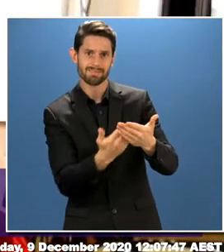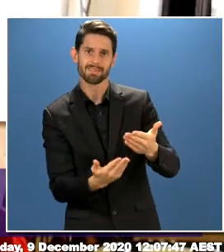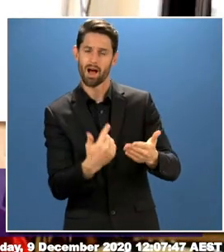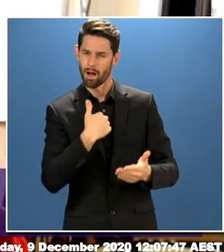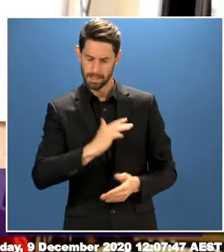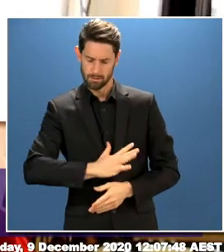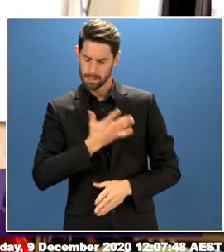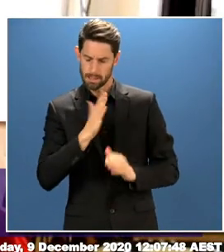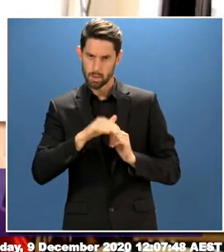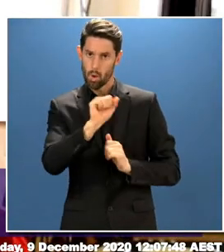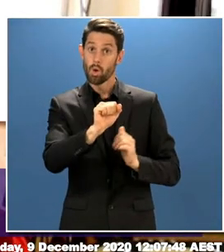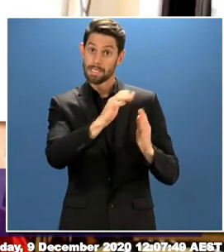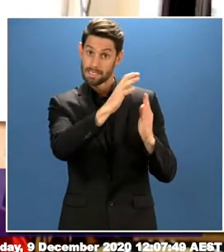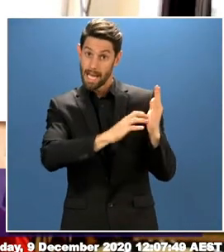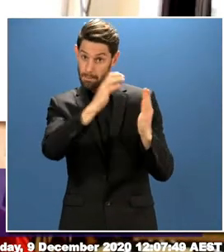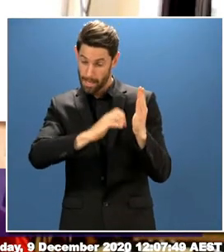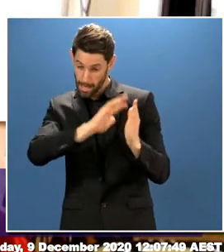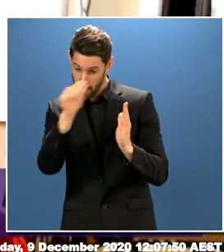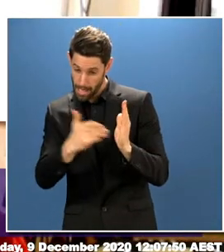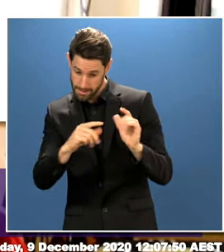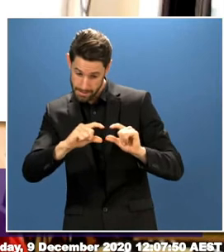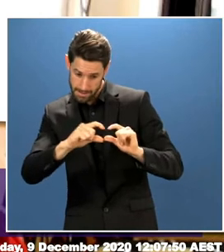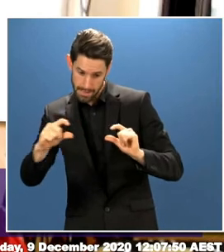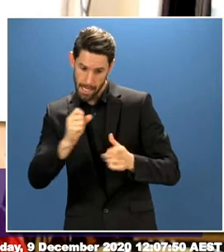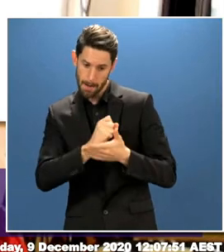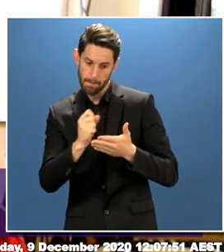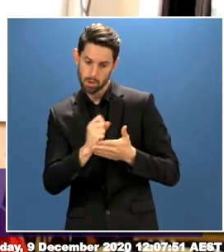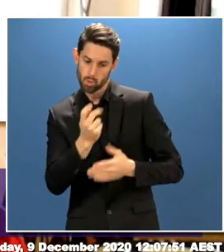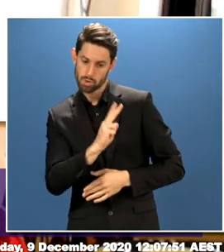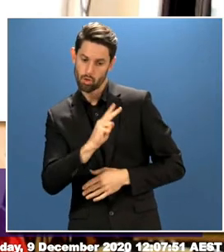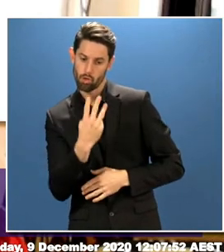in your statement, paragraph 23 when you say,